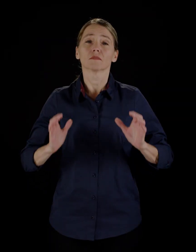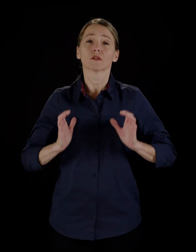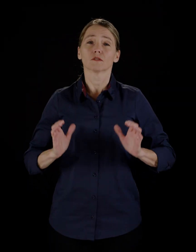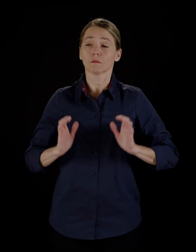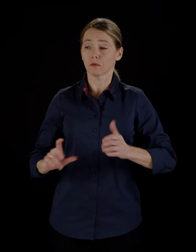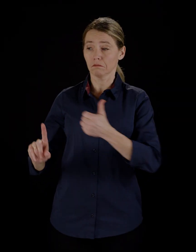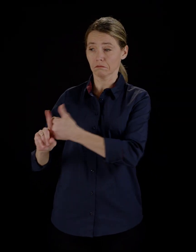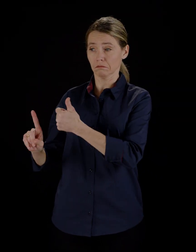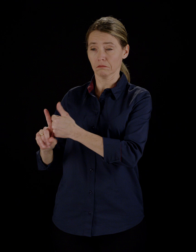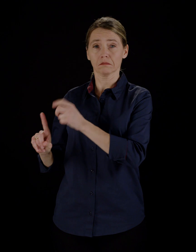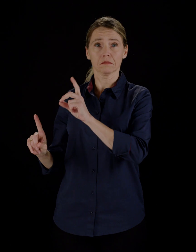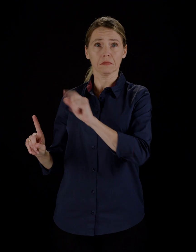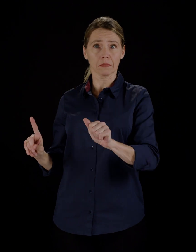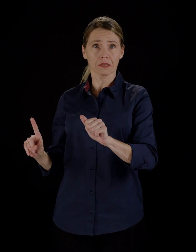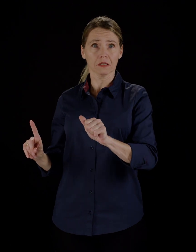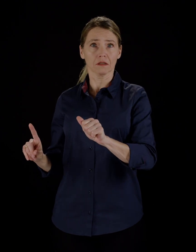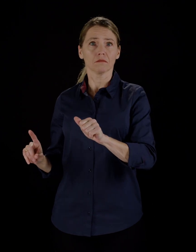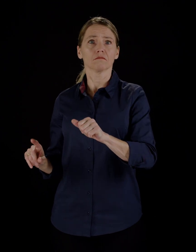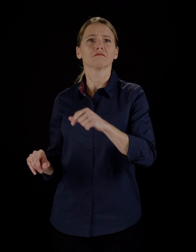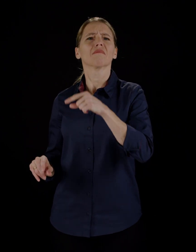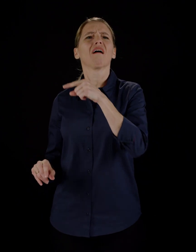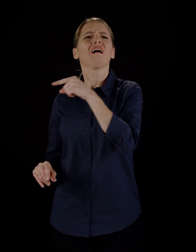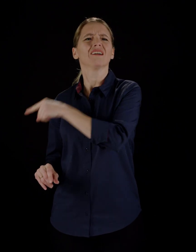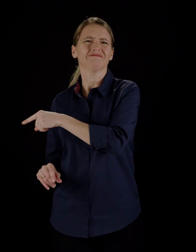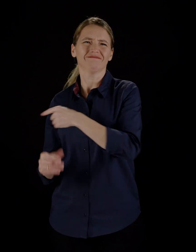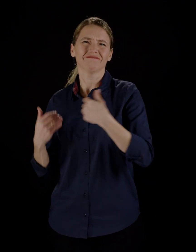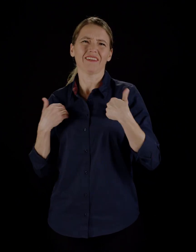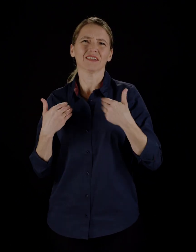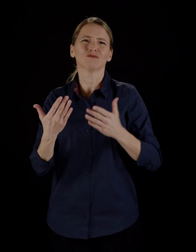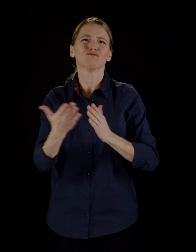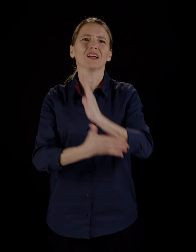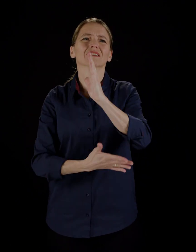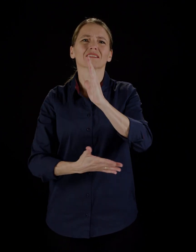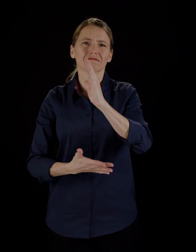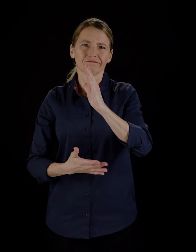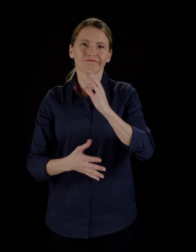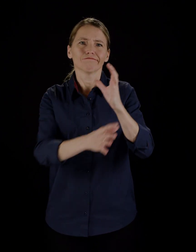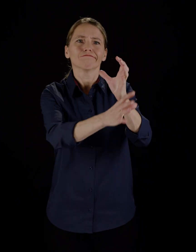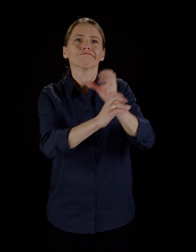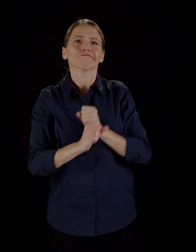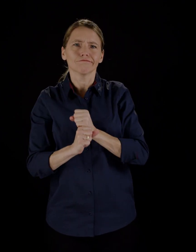Customers who identify as a person with a disability have the right to receive certain